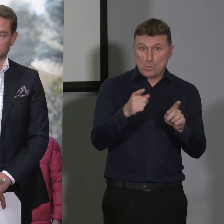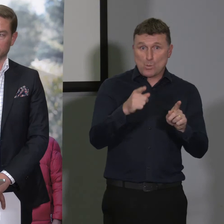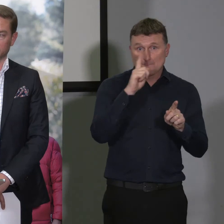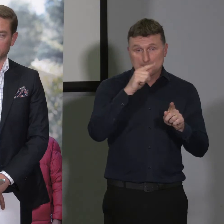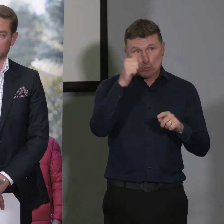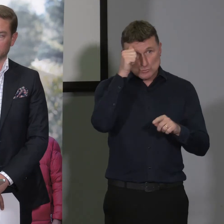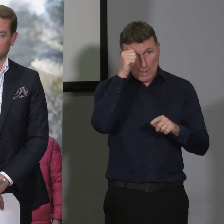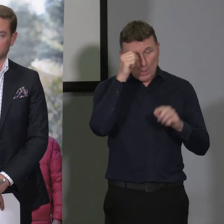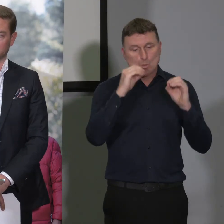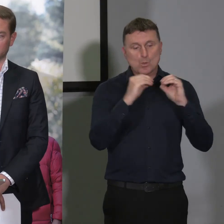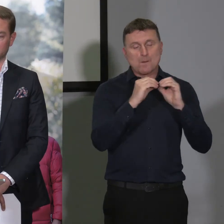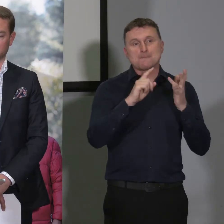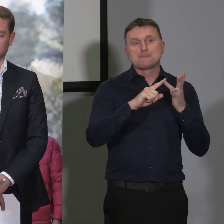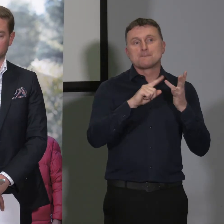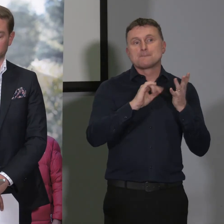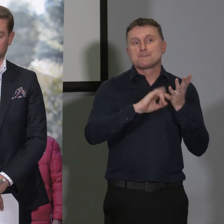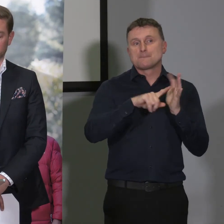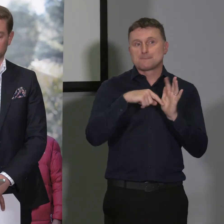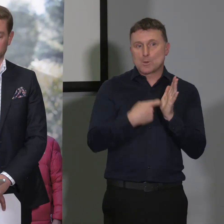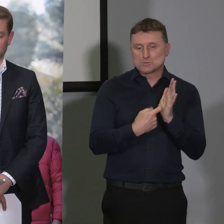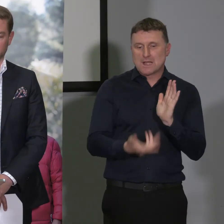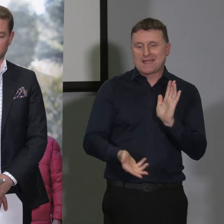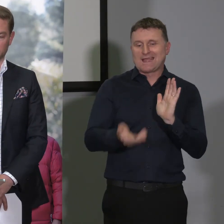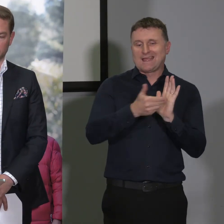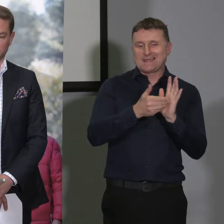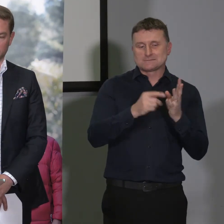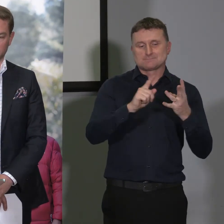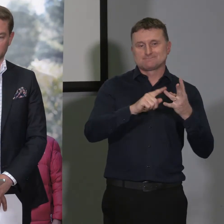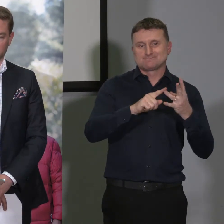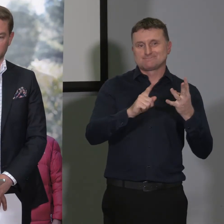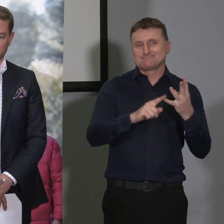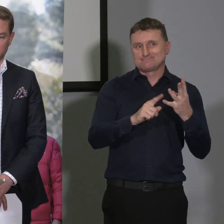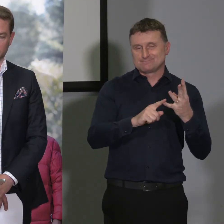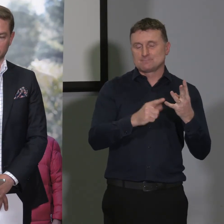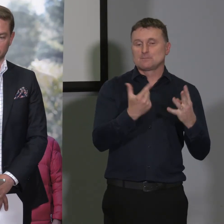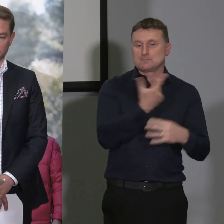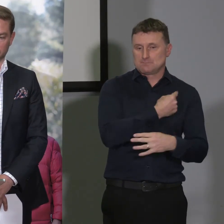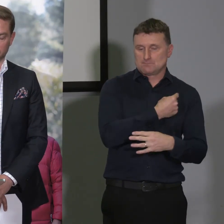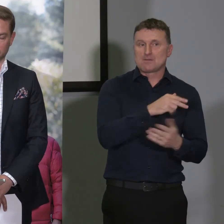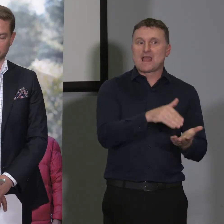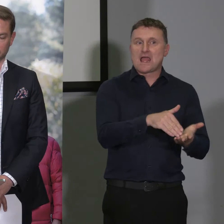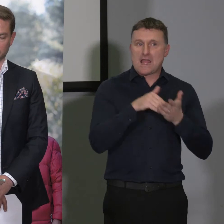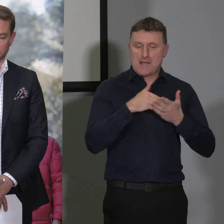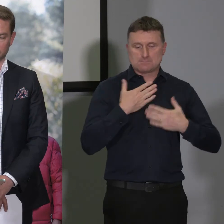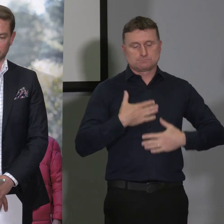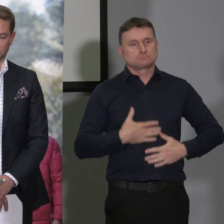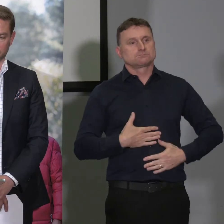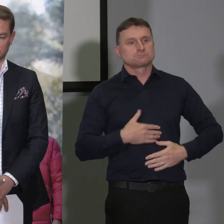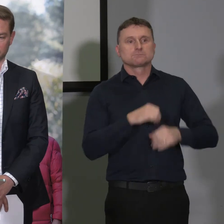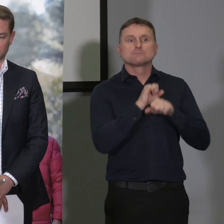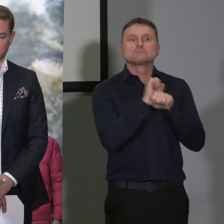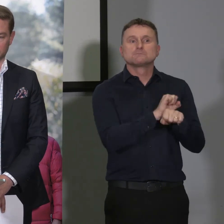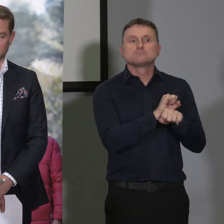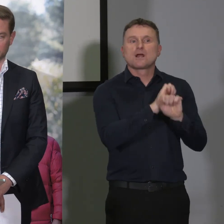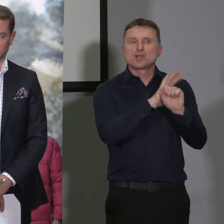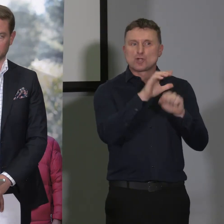reason for today's push on that is really just to remind people that there are boosters are available, we know they work, they definitely protect against the requirement to go to hospital, so that's a